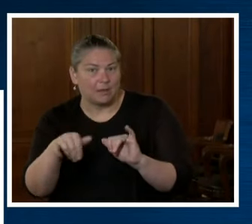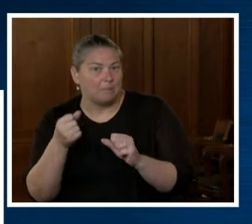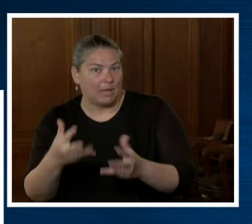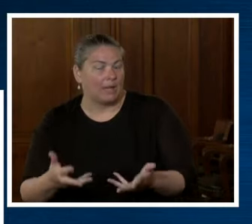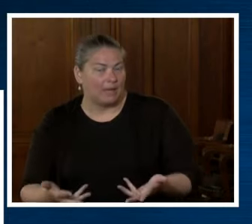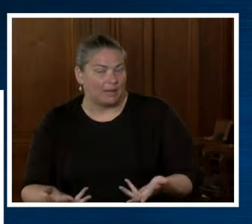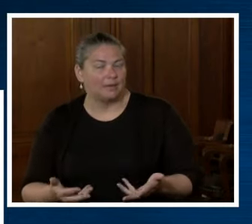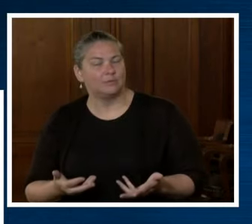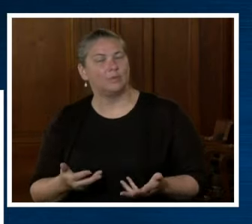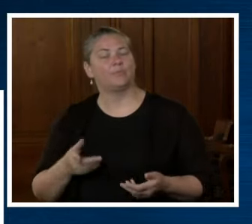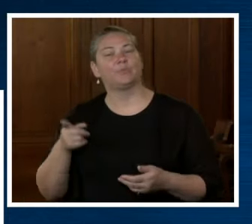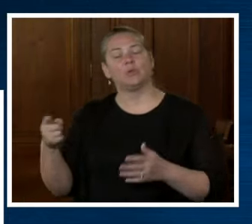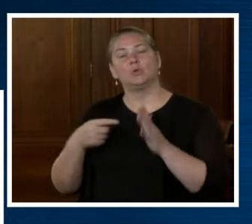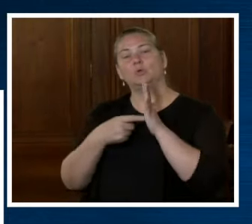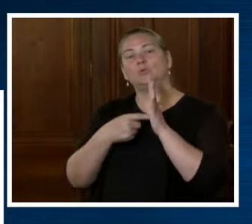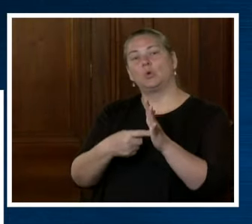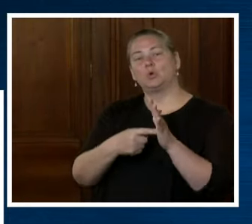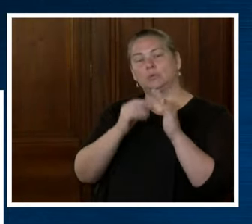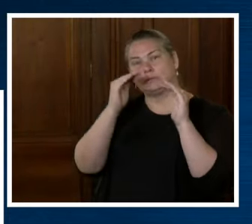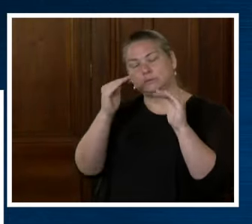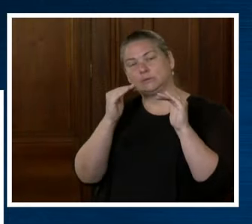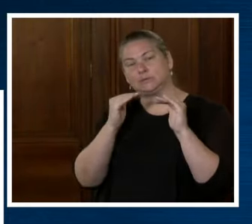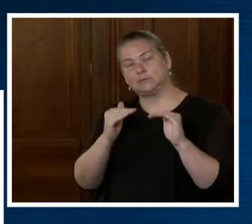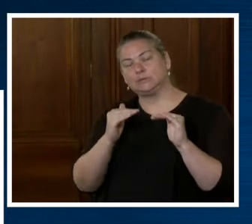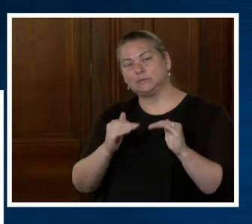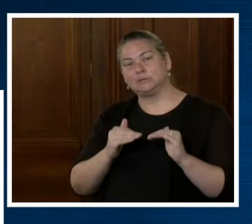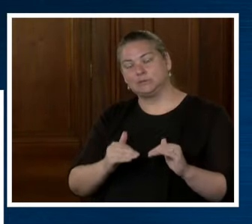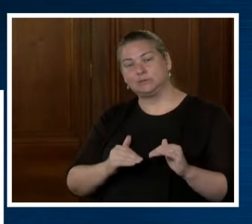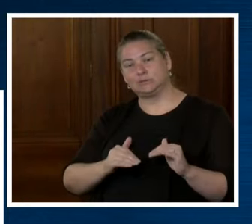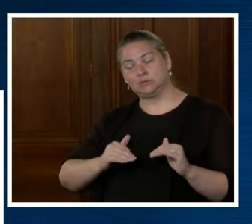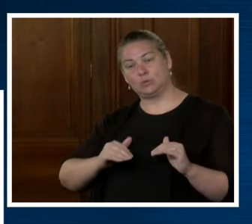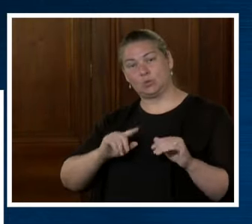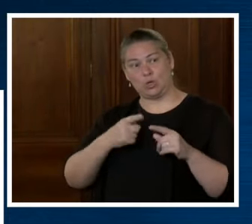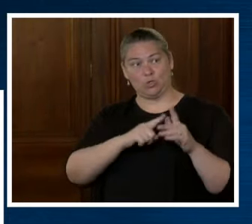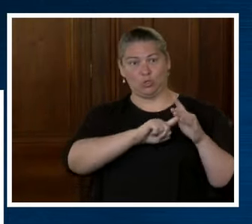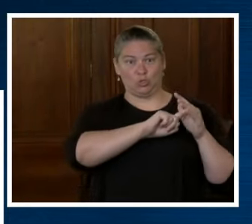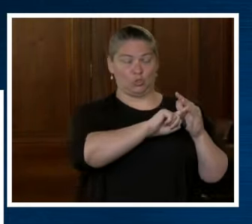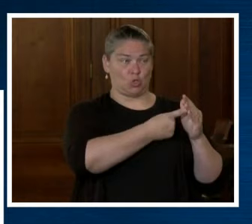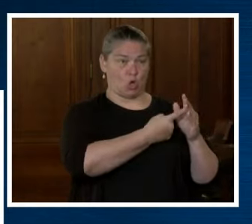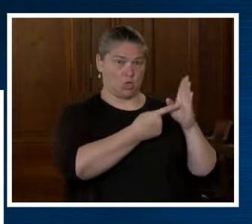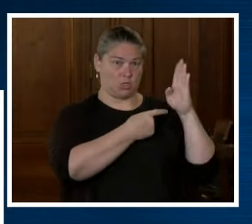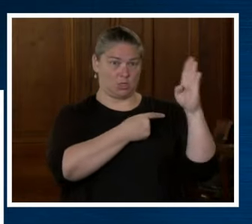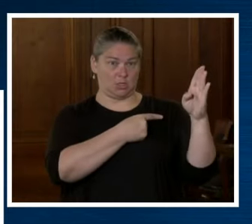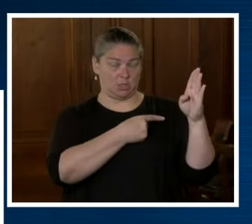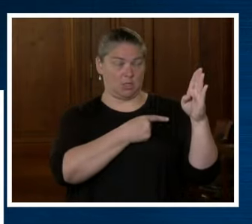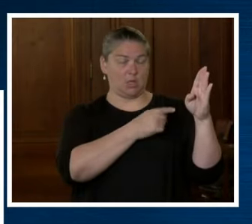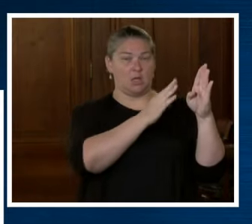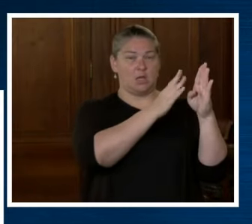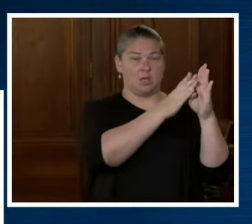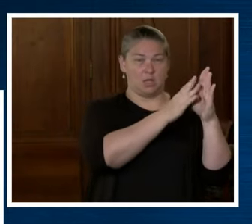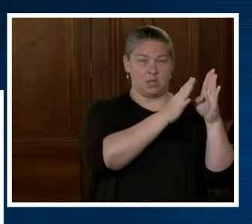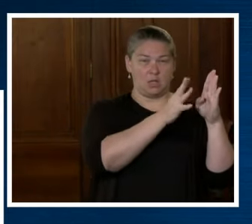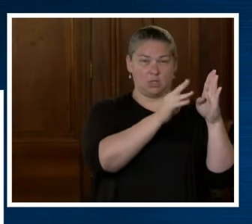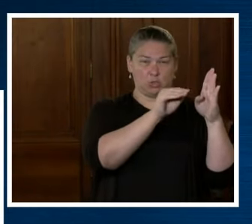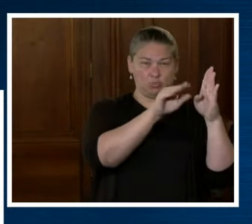WHEN WE TESTED THE ENTIRE GREEN RIVER FACILITY BUT NOW A